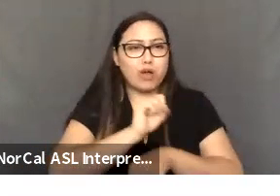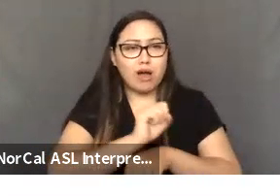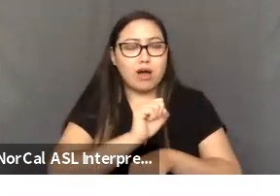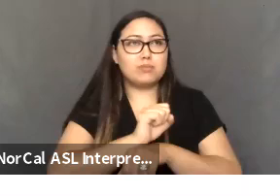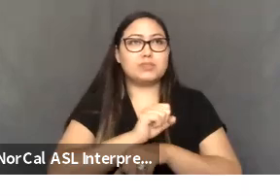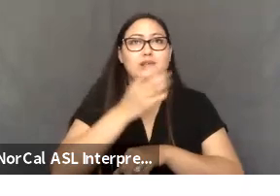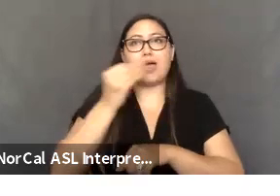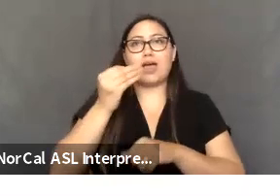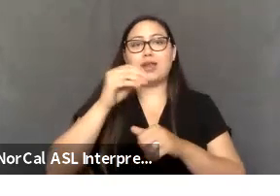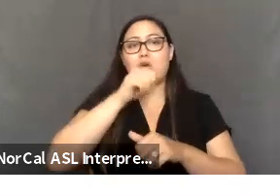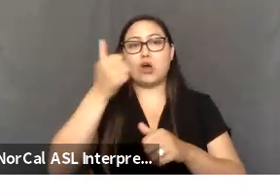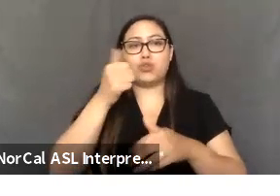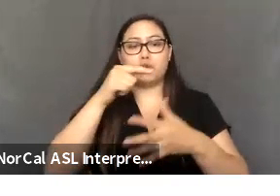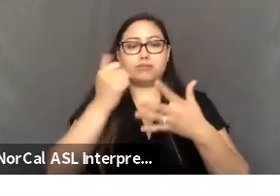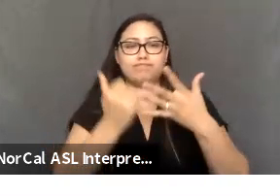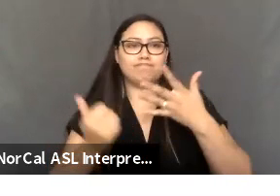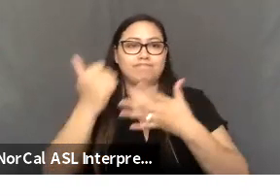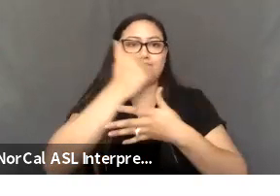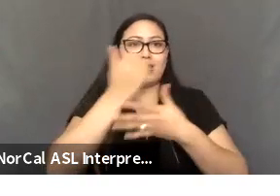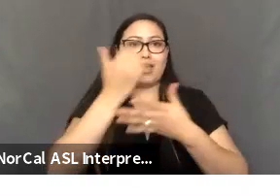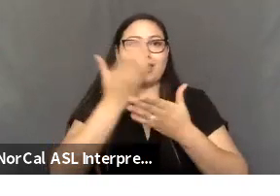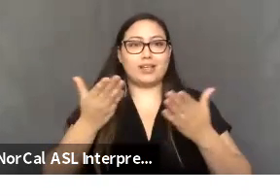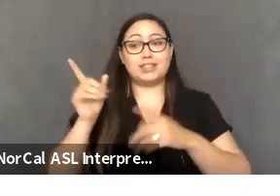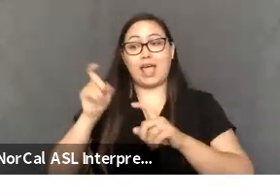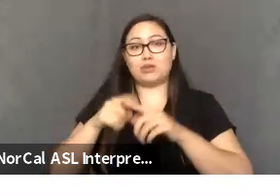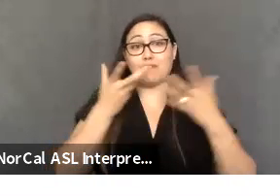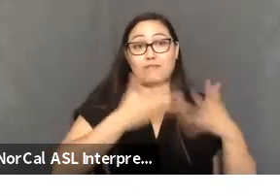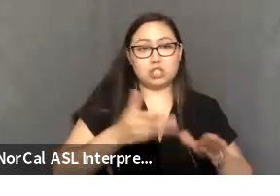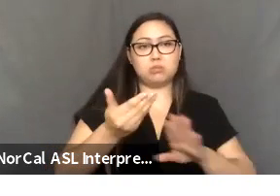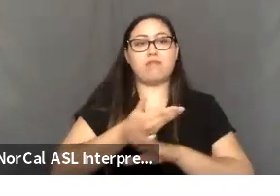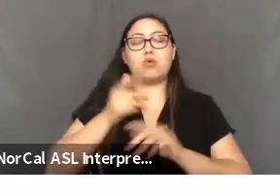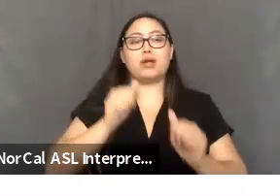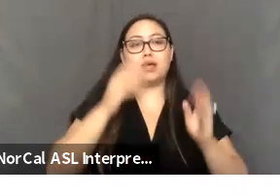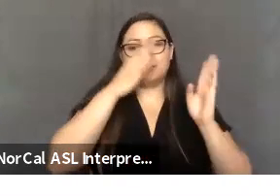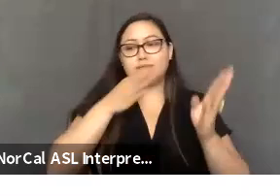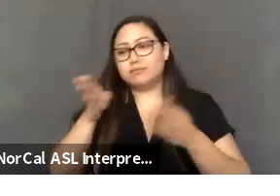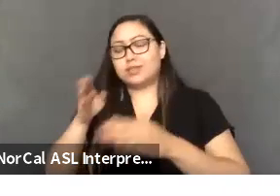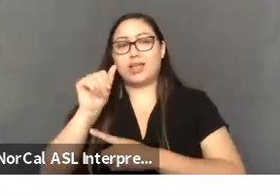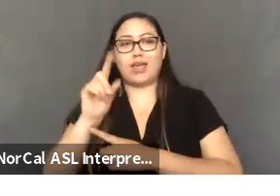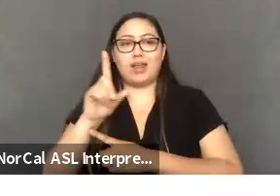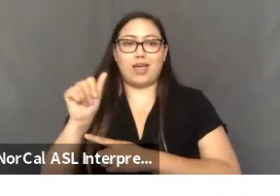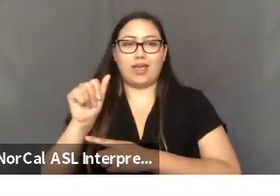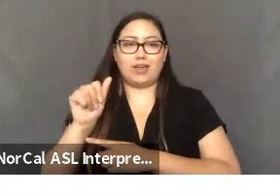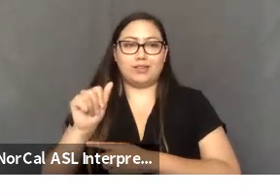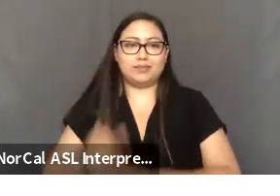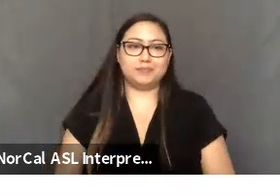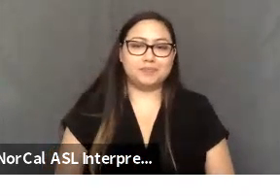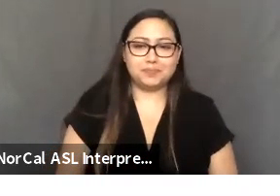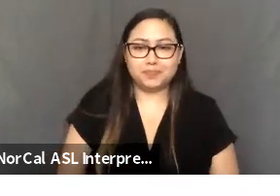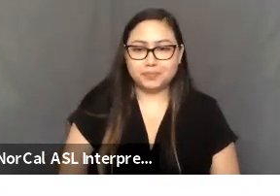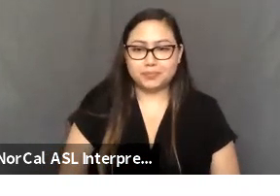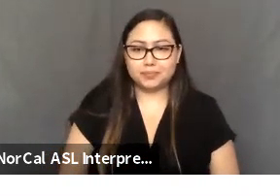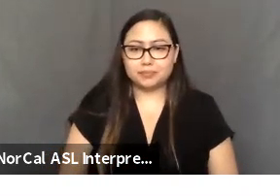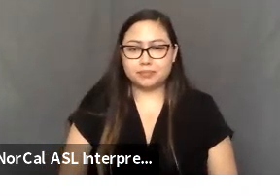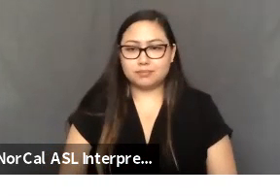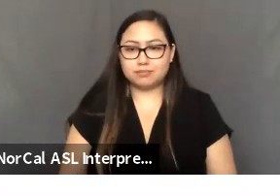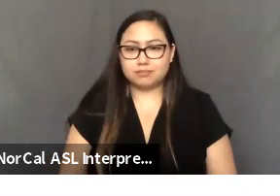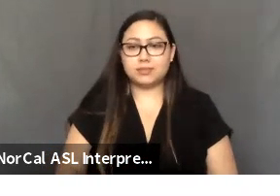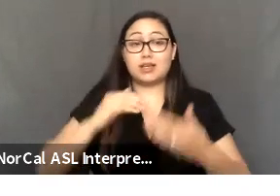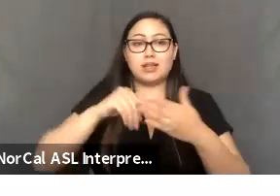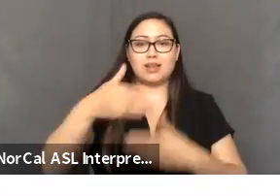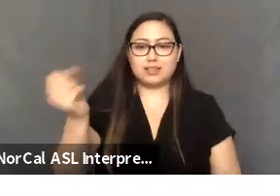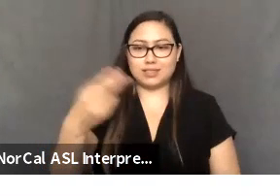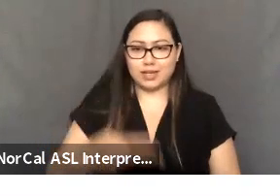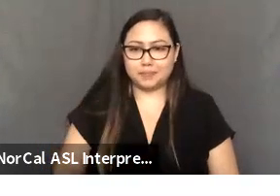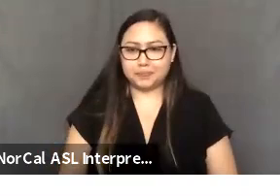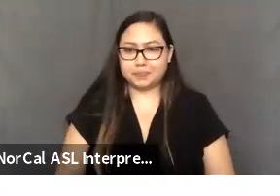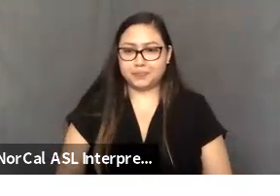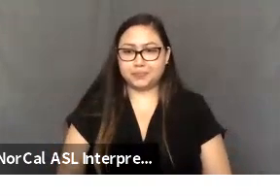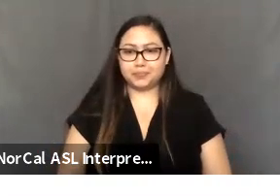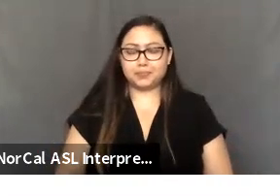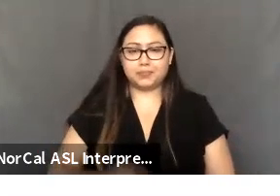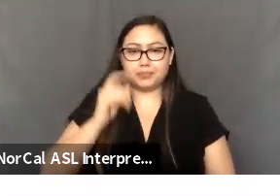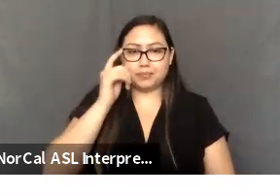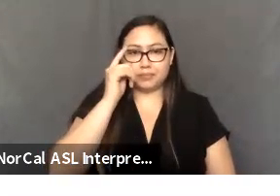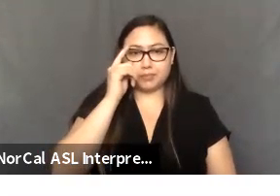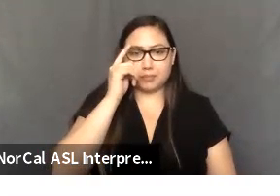that they had to fulfill before they were able to dedicate time to ADA initiatives. Next slide.